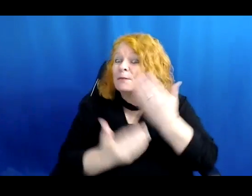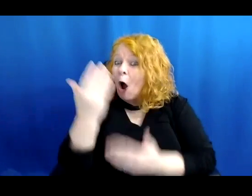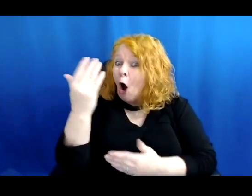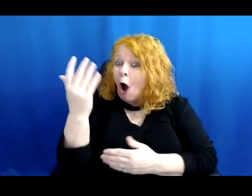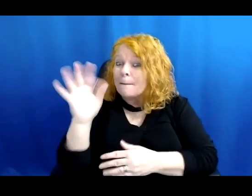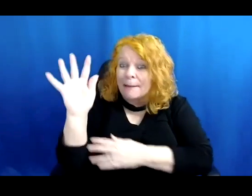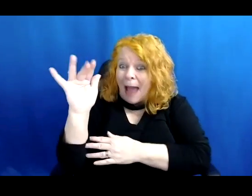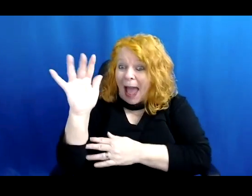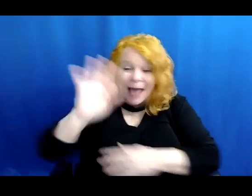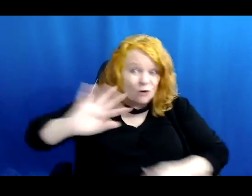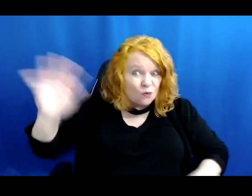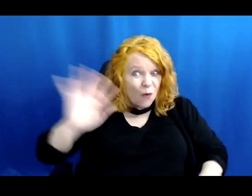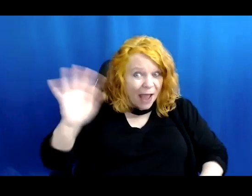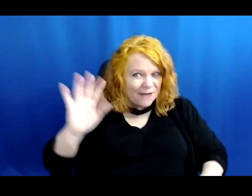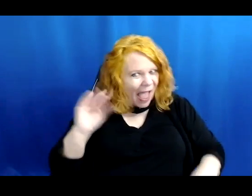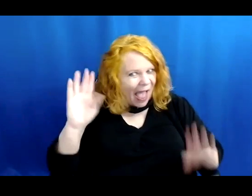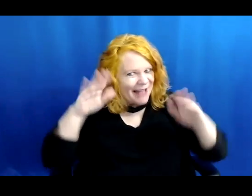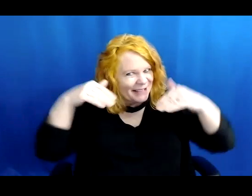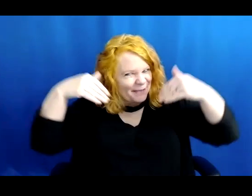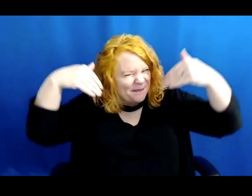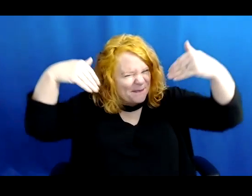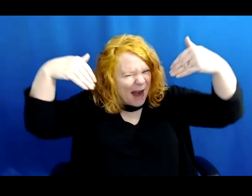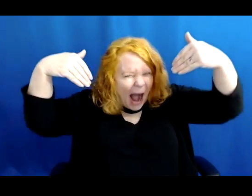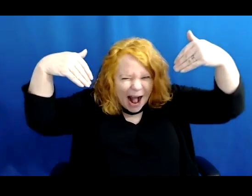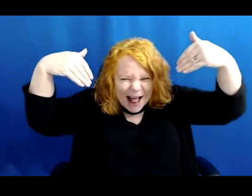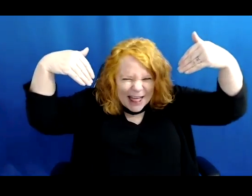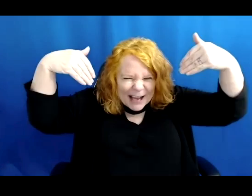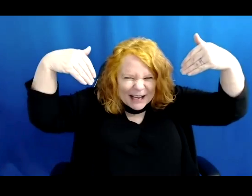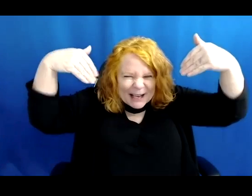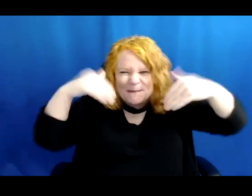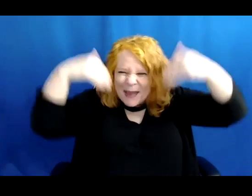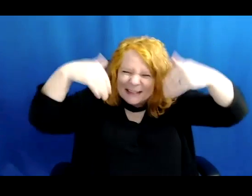and I am smiling at you in a big, big smile and waving hello.